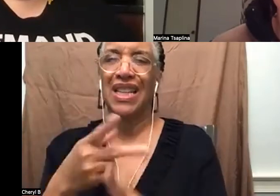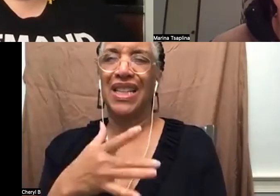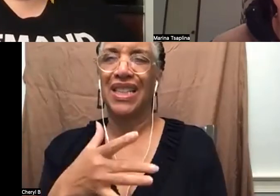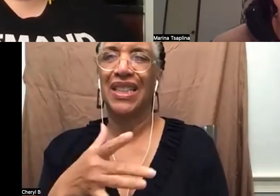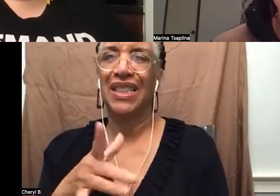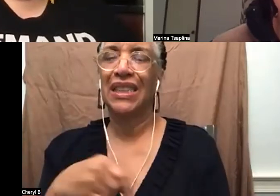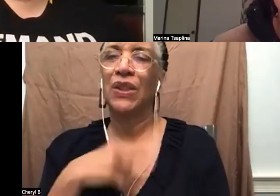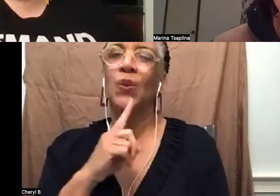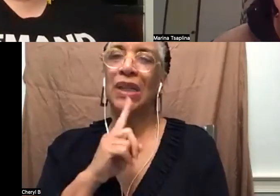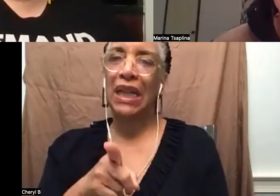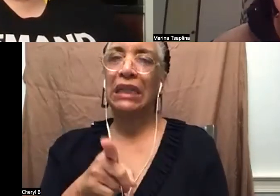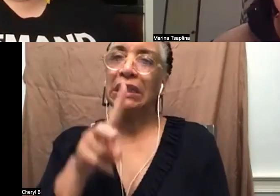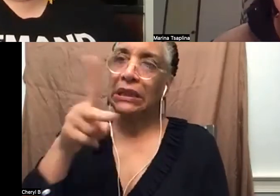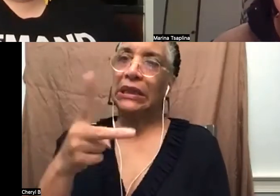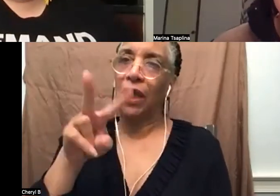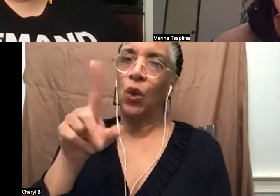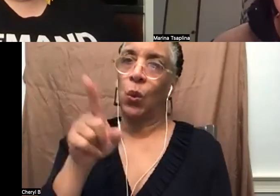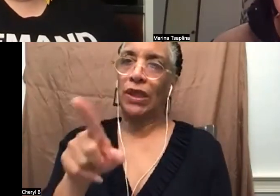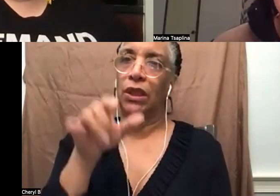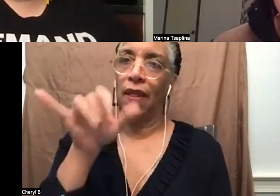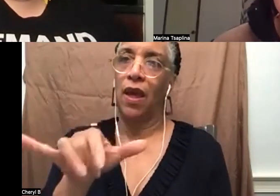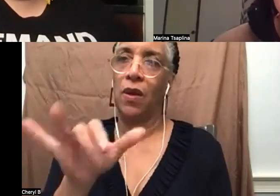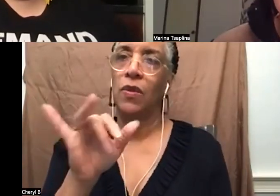the second question that was there.